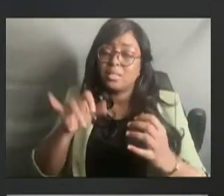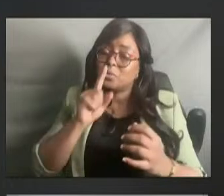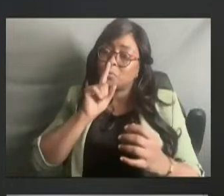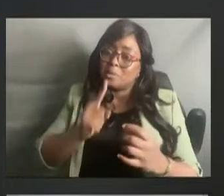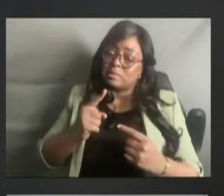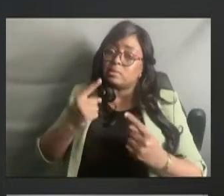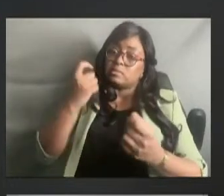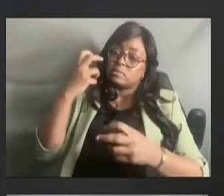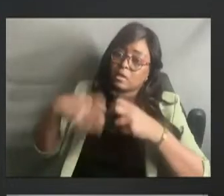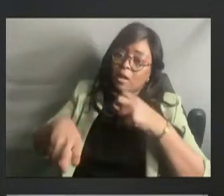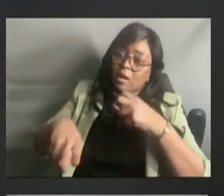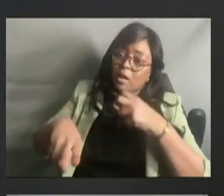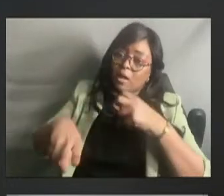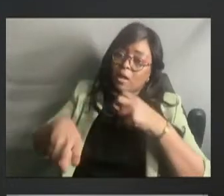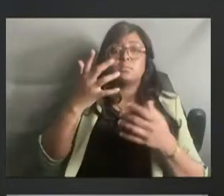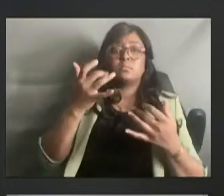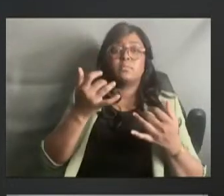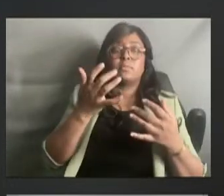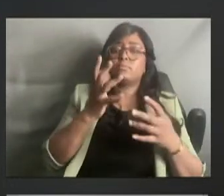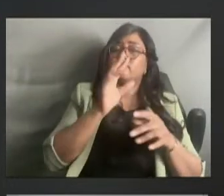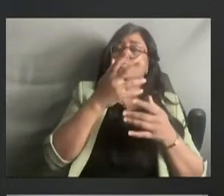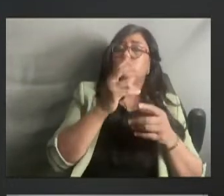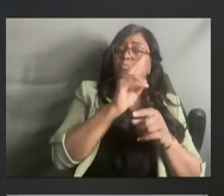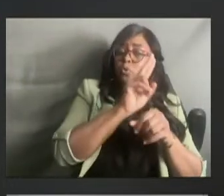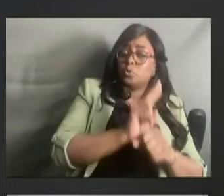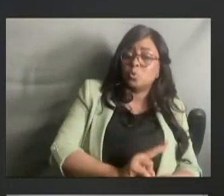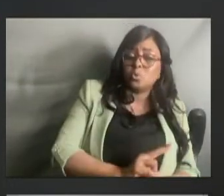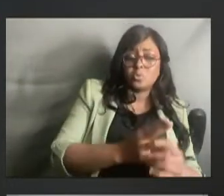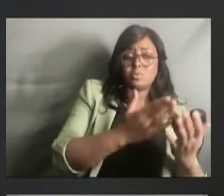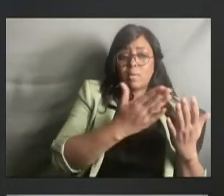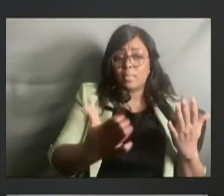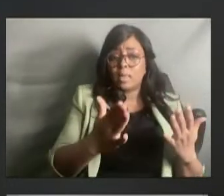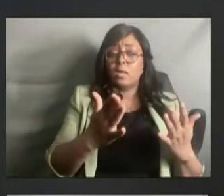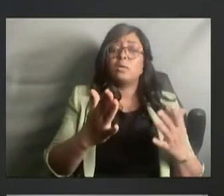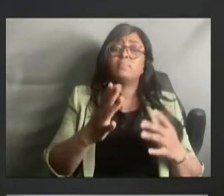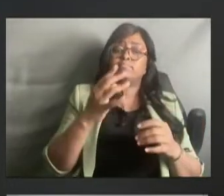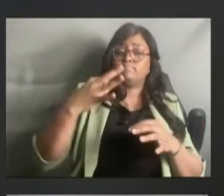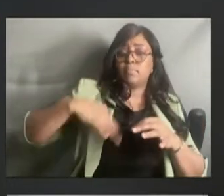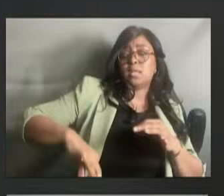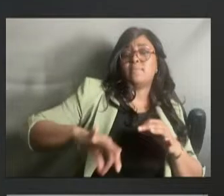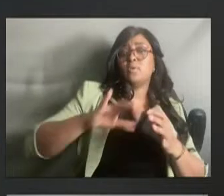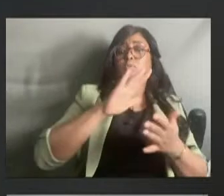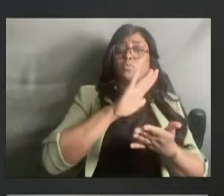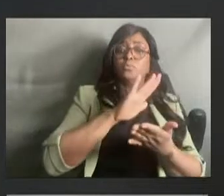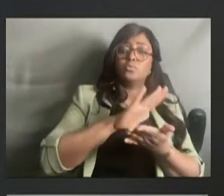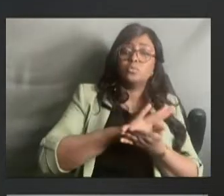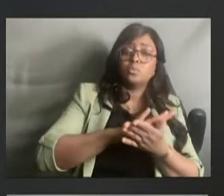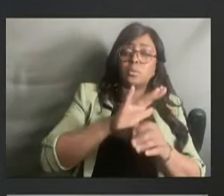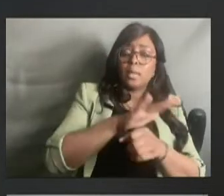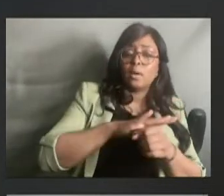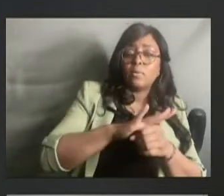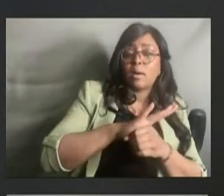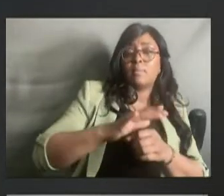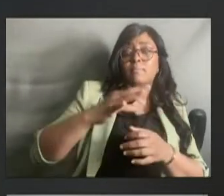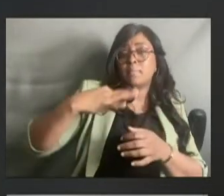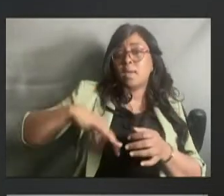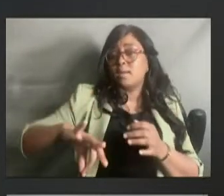have everything. And that's a real pain point, especially when you've gotten used to things